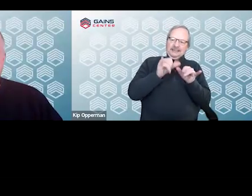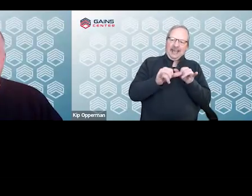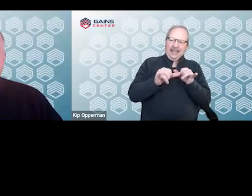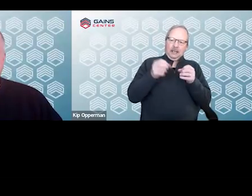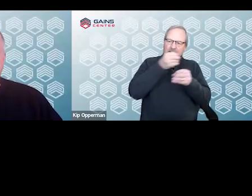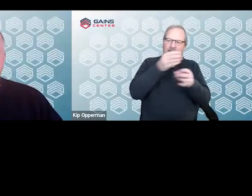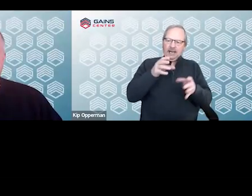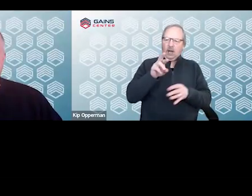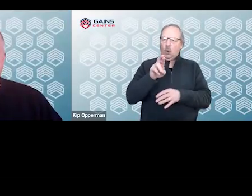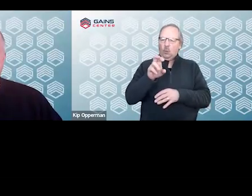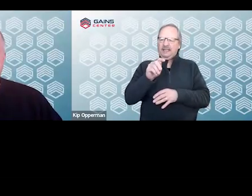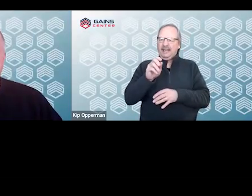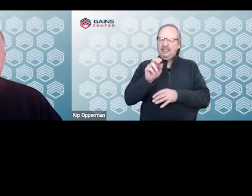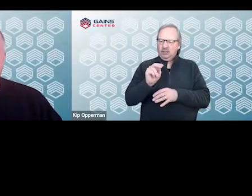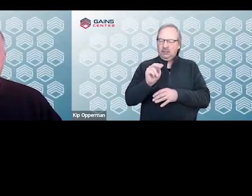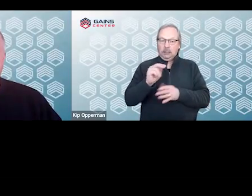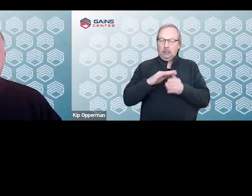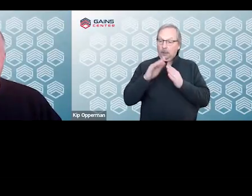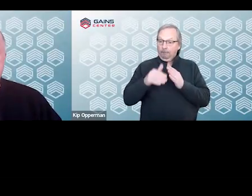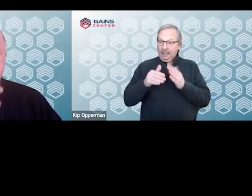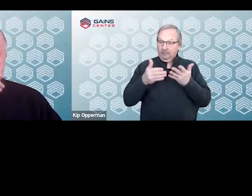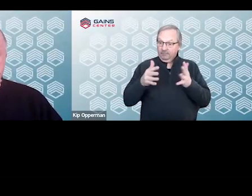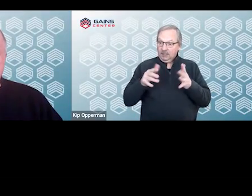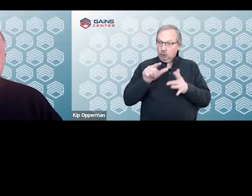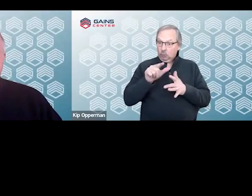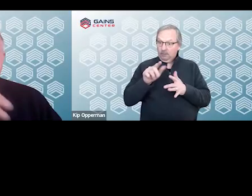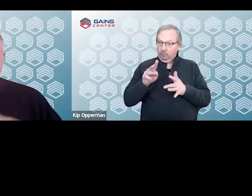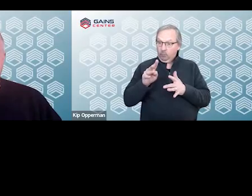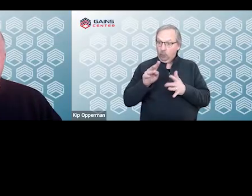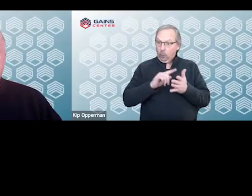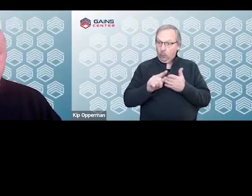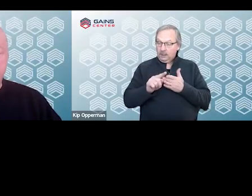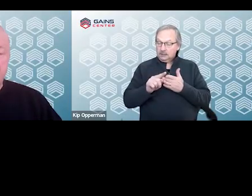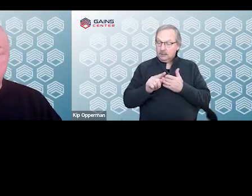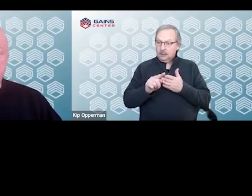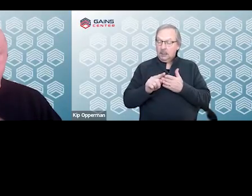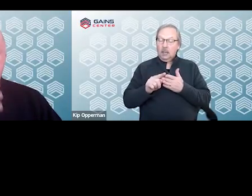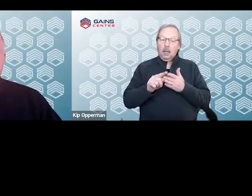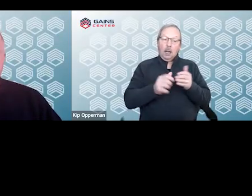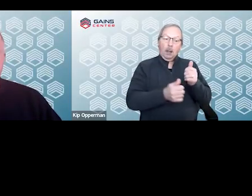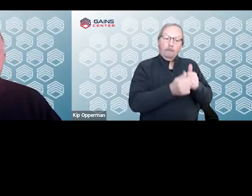Completed 24 weeks: about a quarter of the patients. Completed 12 weeks, but not 24 weeks: